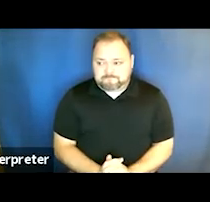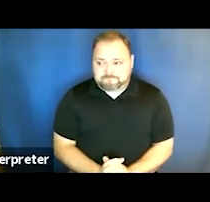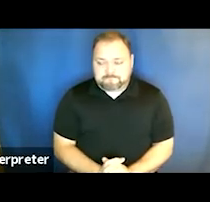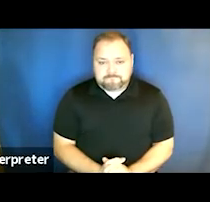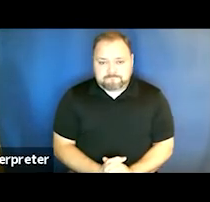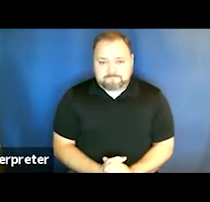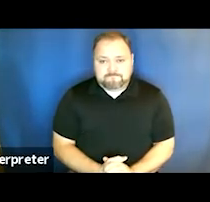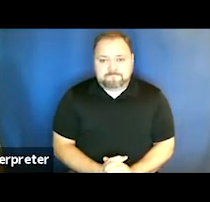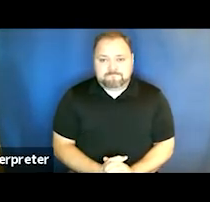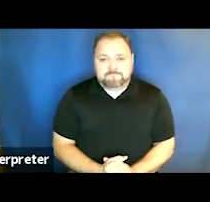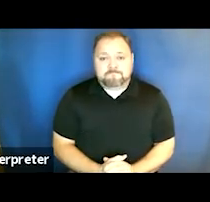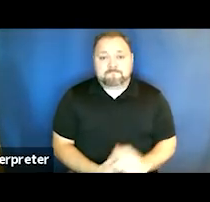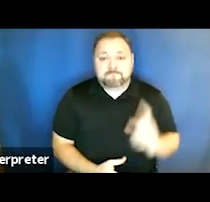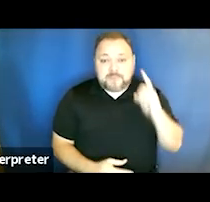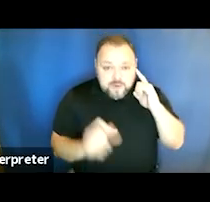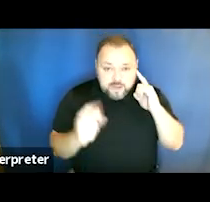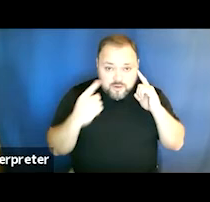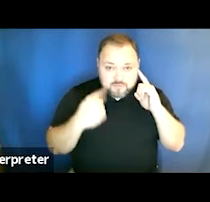Are you able to hear me?